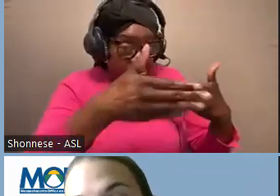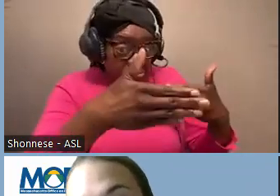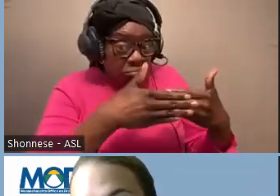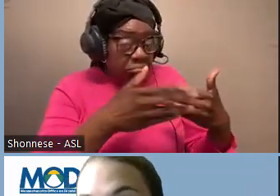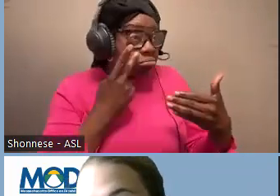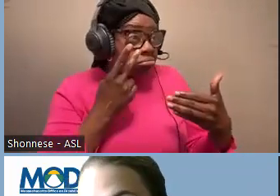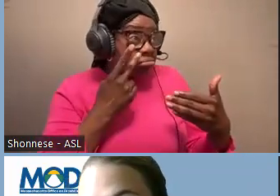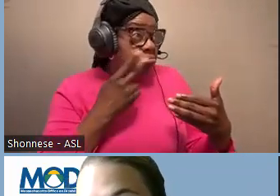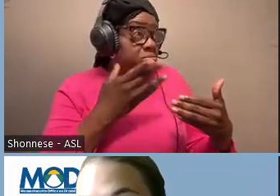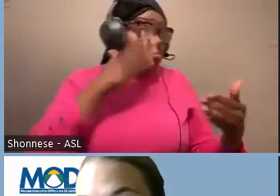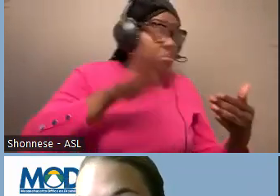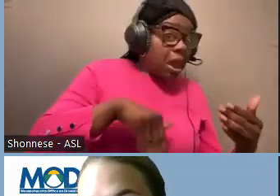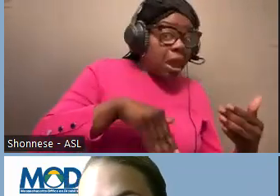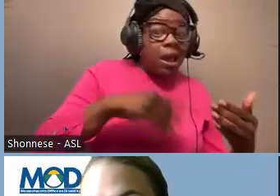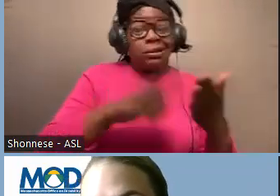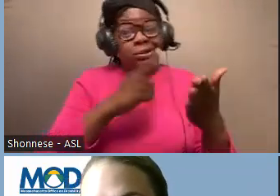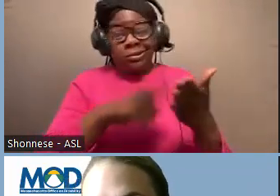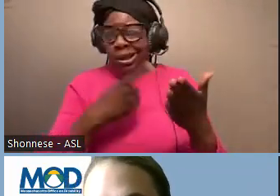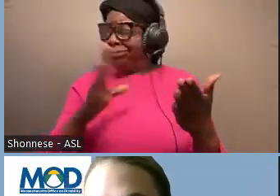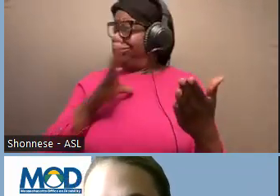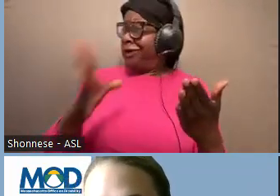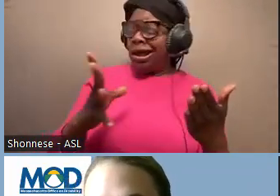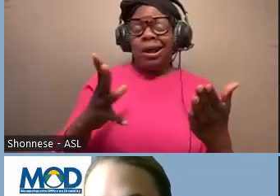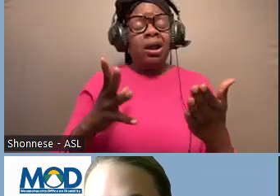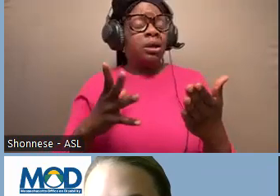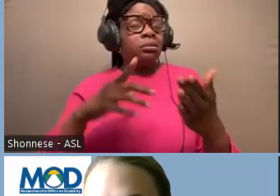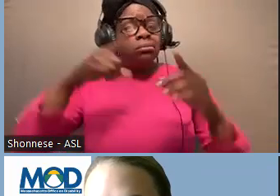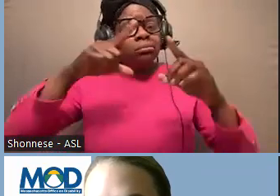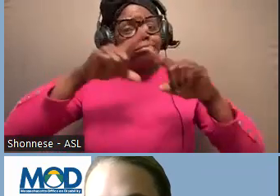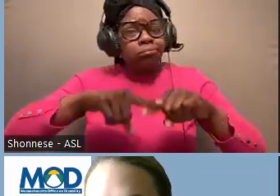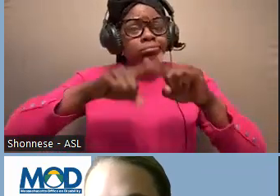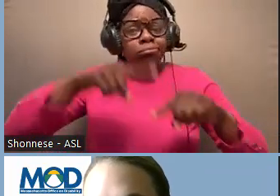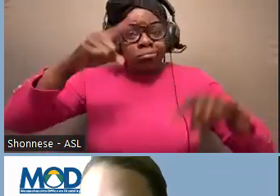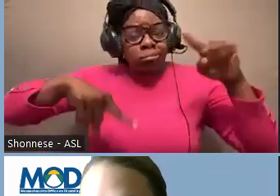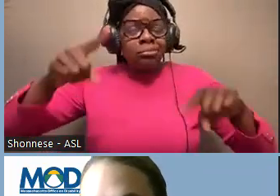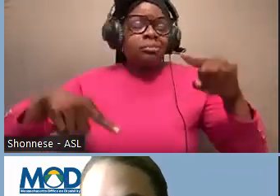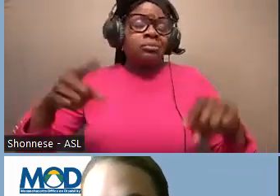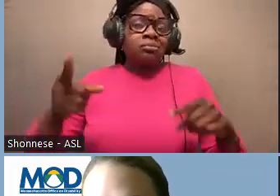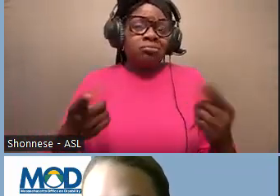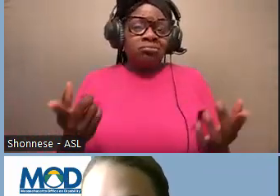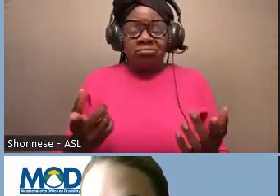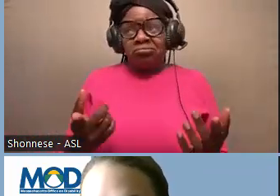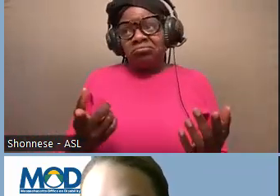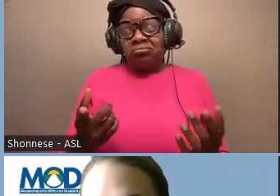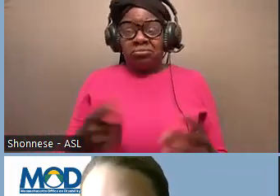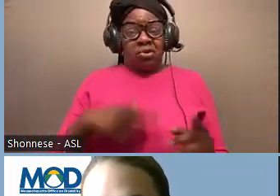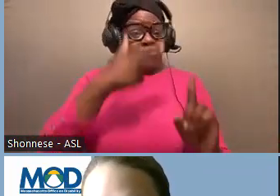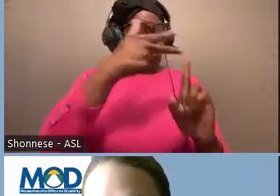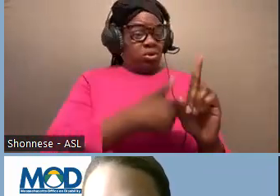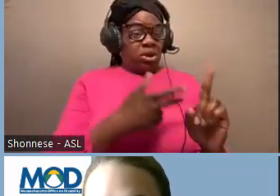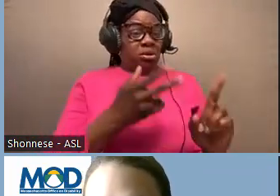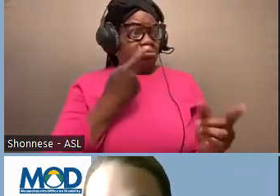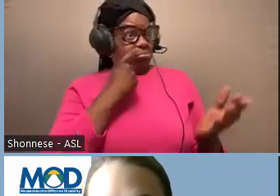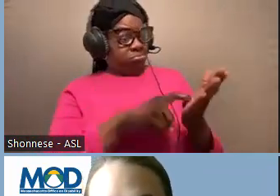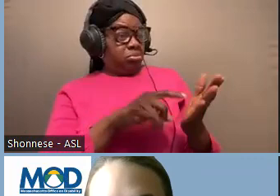And sometimes it's not that bad and they come around after three months.